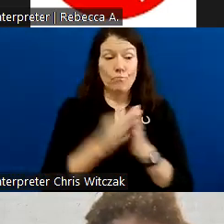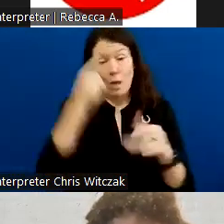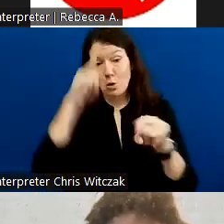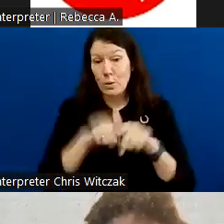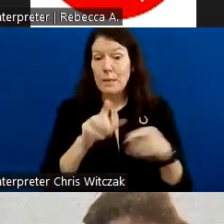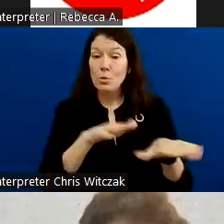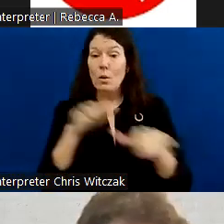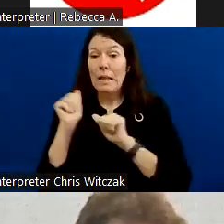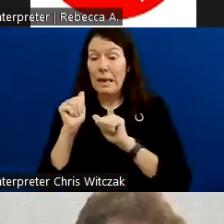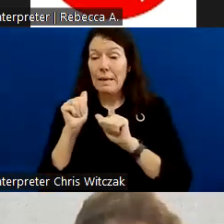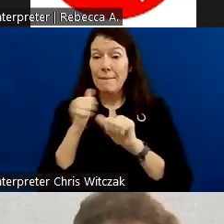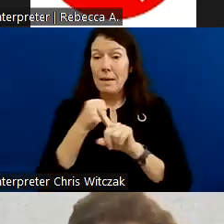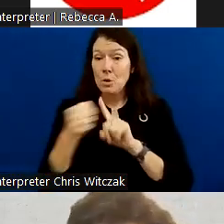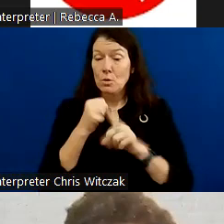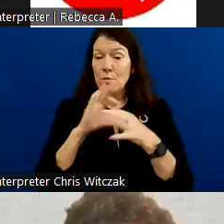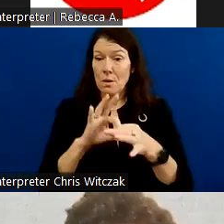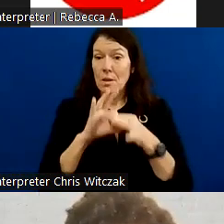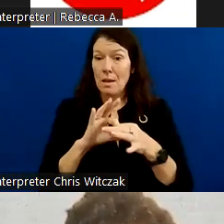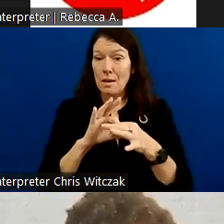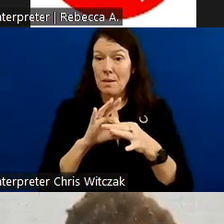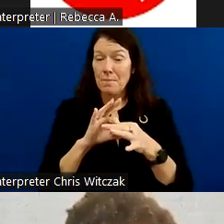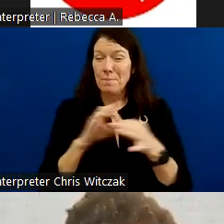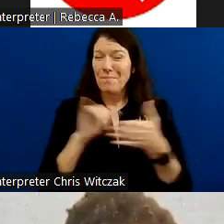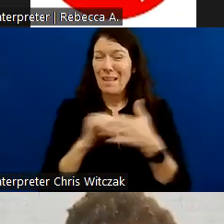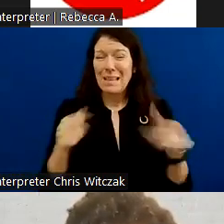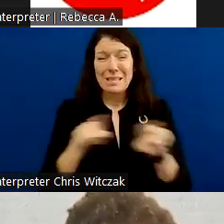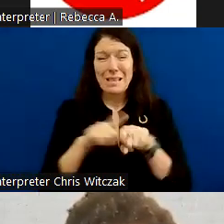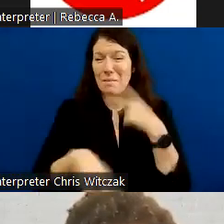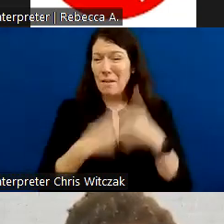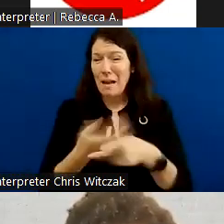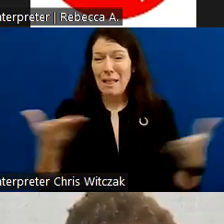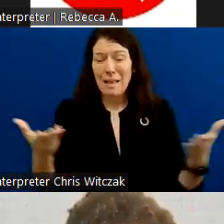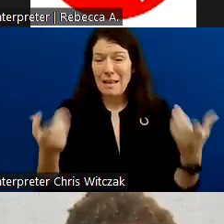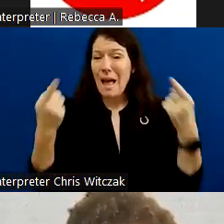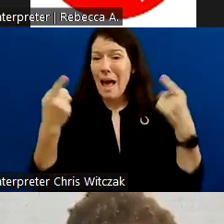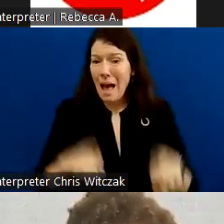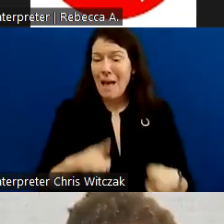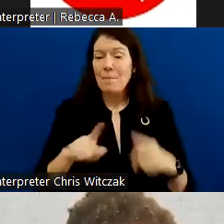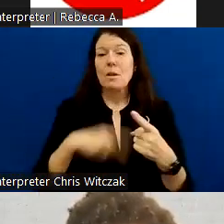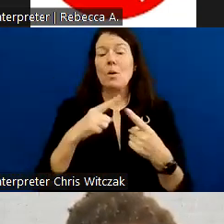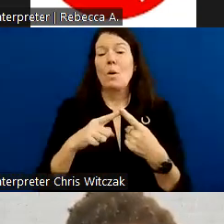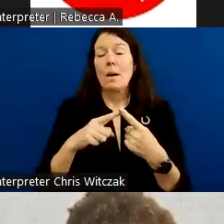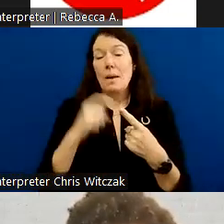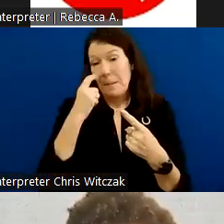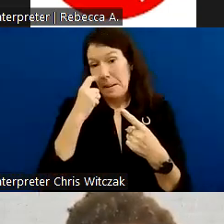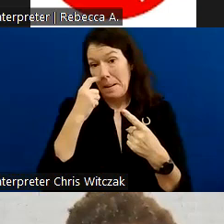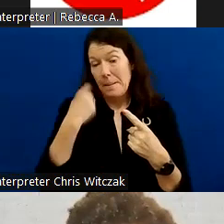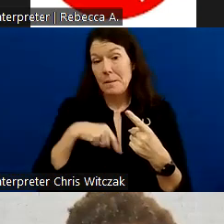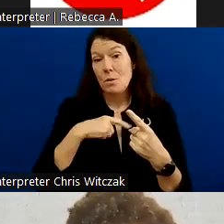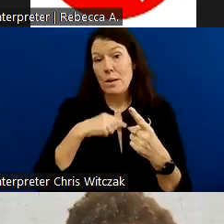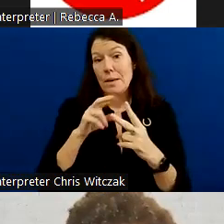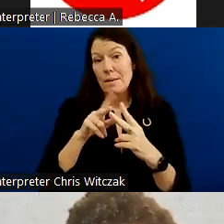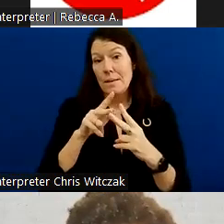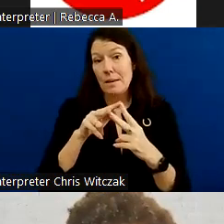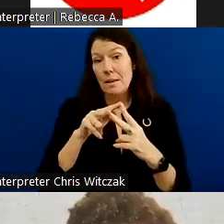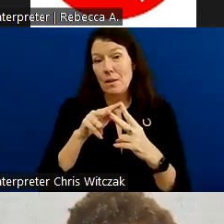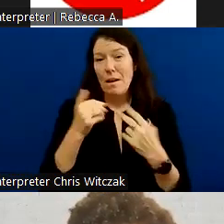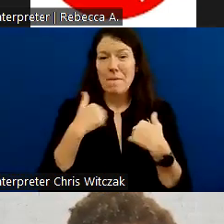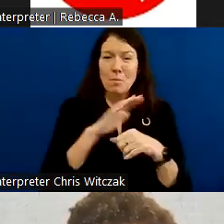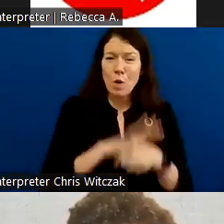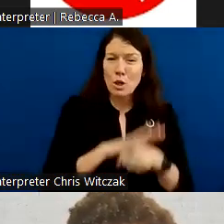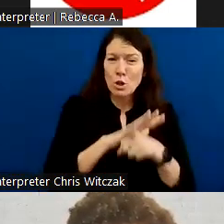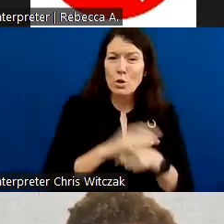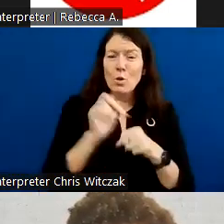relationship those very same things happen when we either pressure or expect survivors